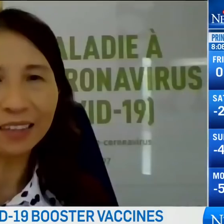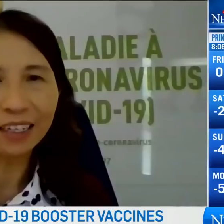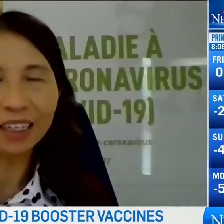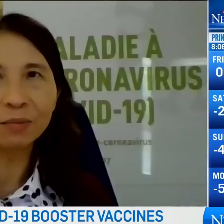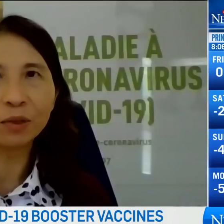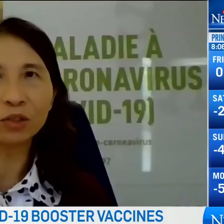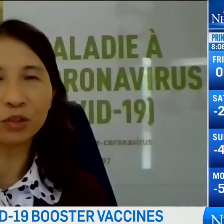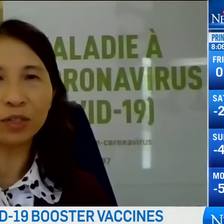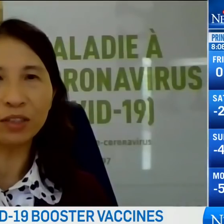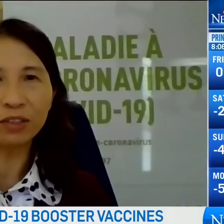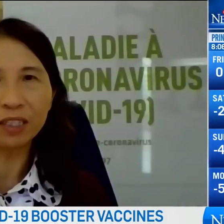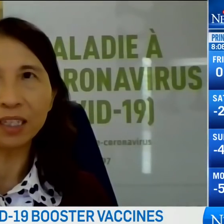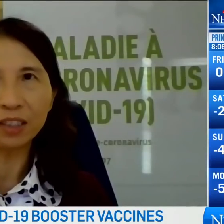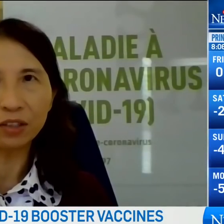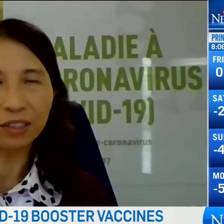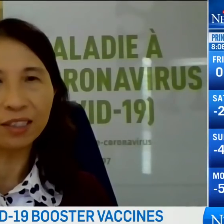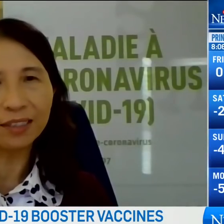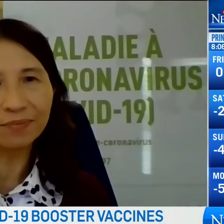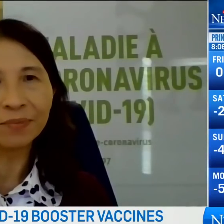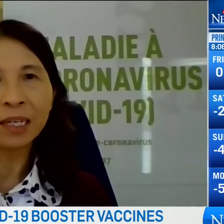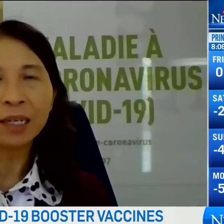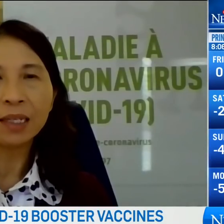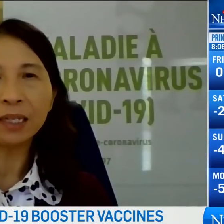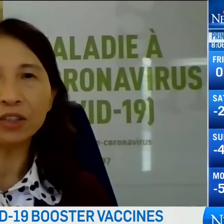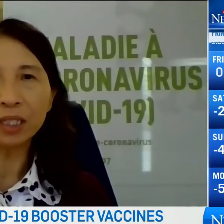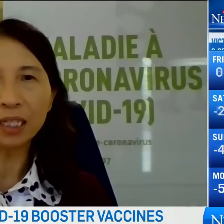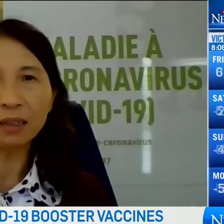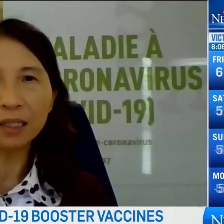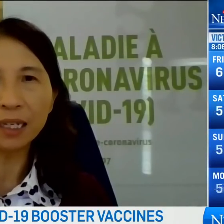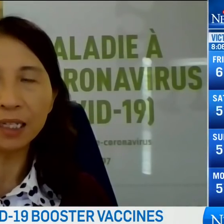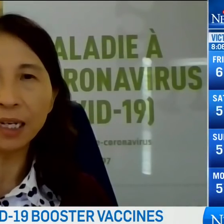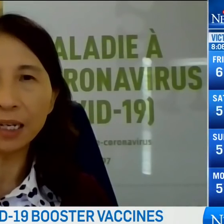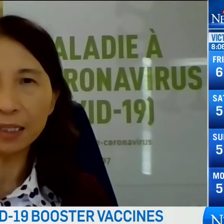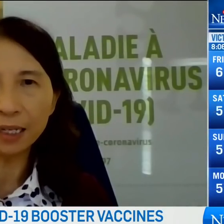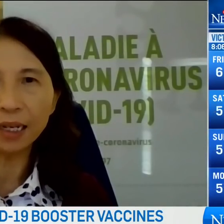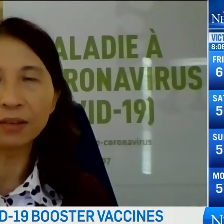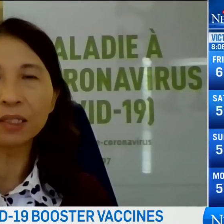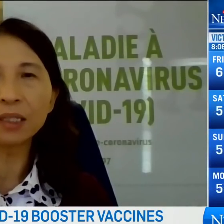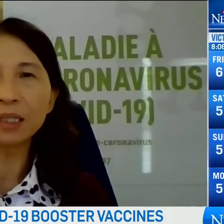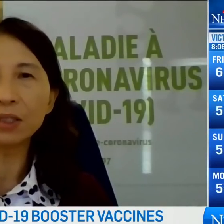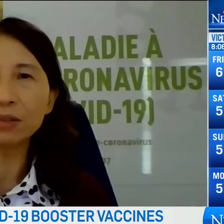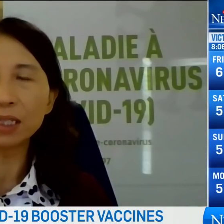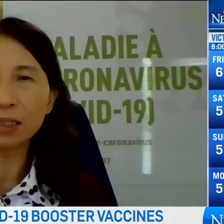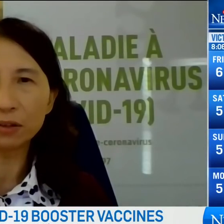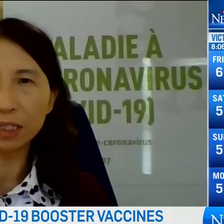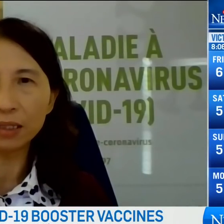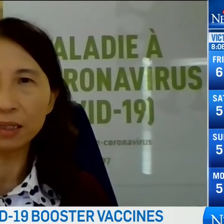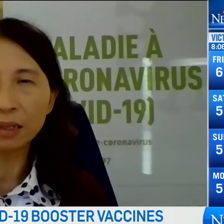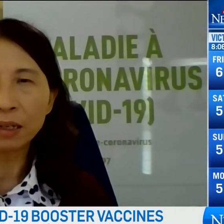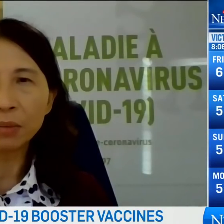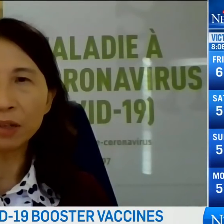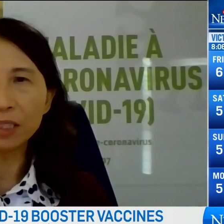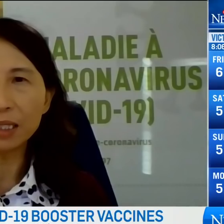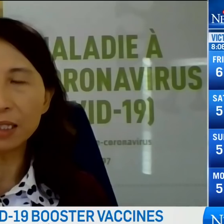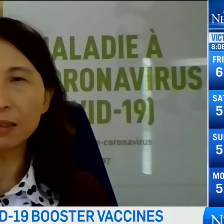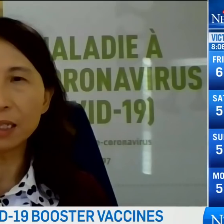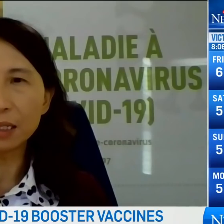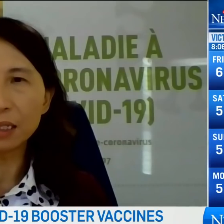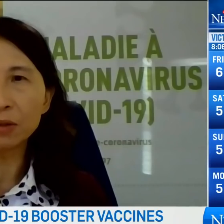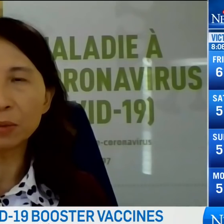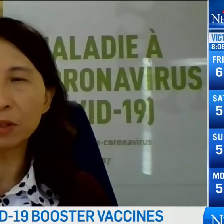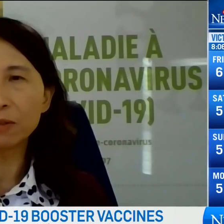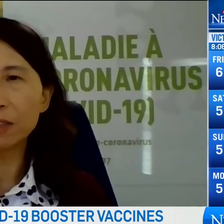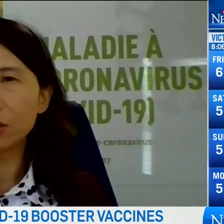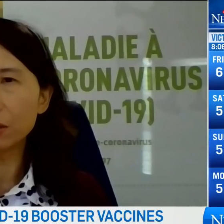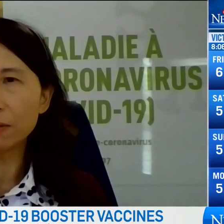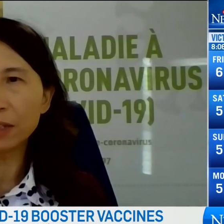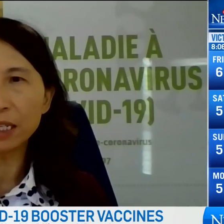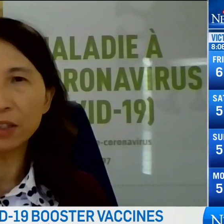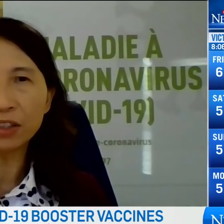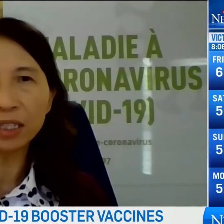AND WE'LL START WITH Dr. TAM.